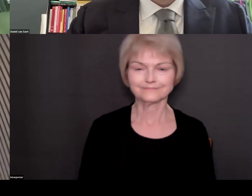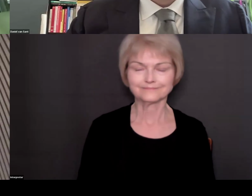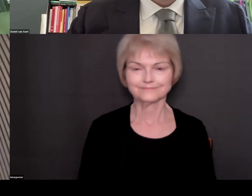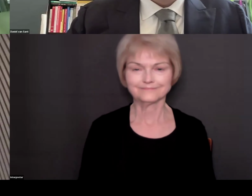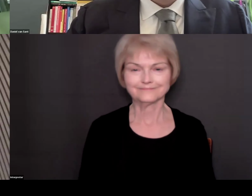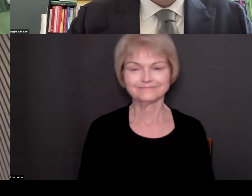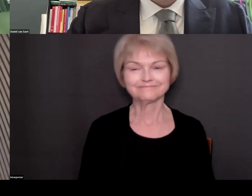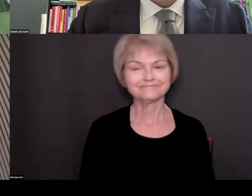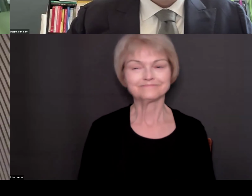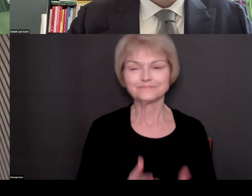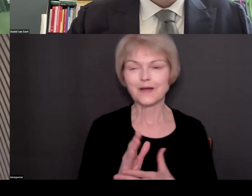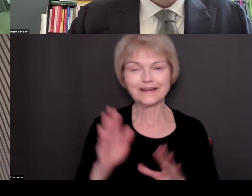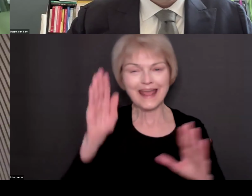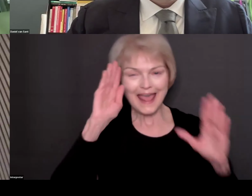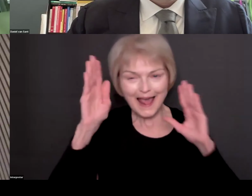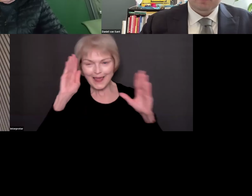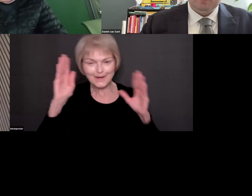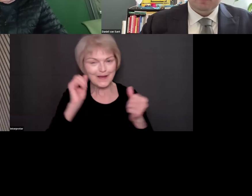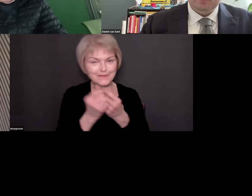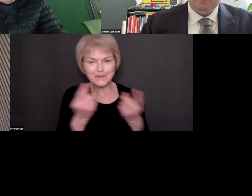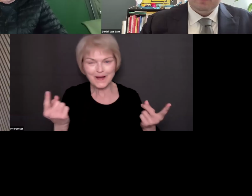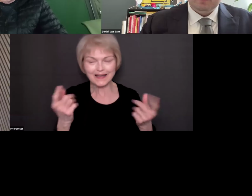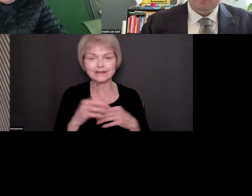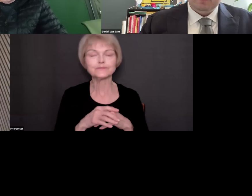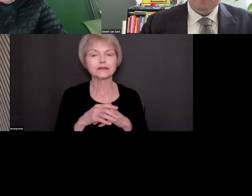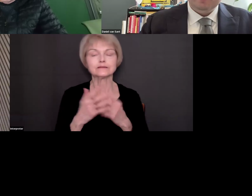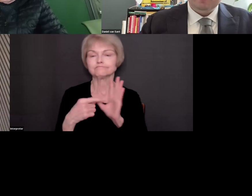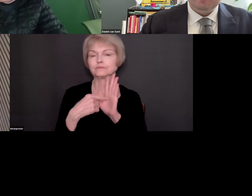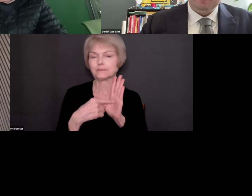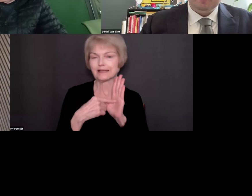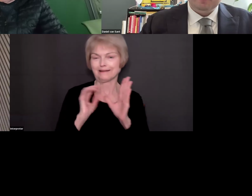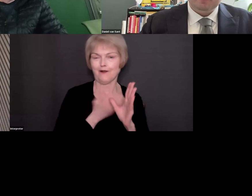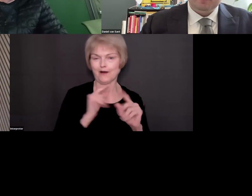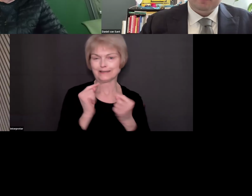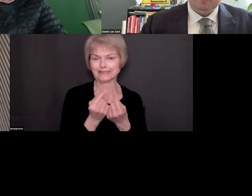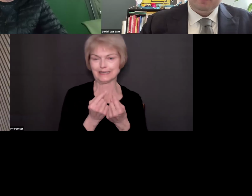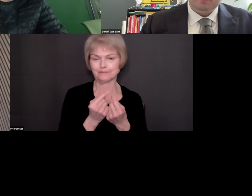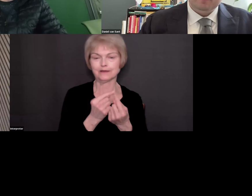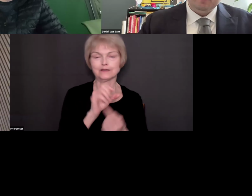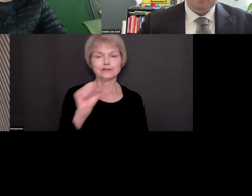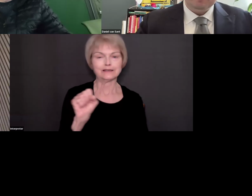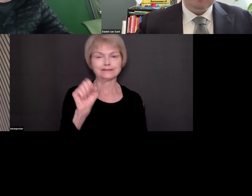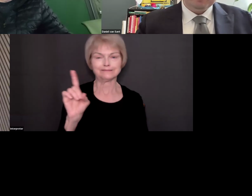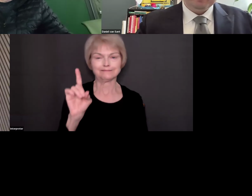All right, hello everyone. On behalf of our team at Starkloff Disability Institute,